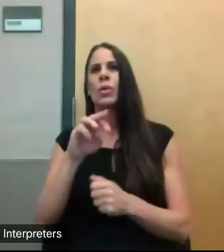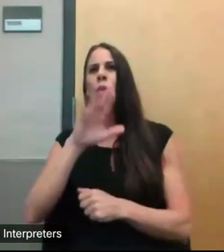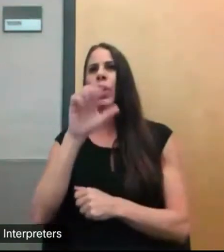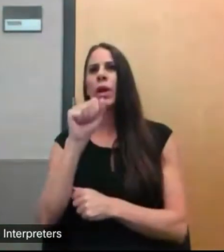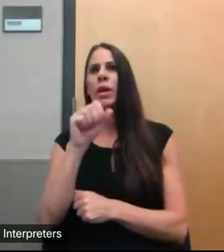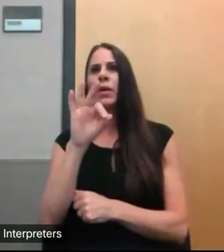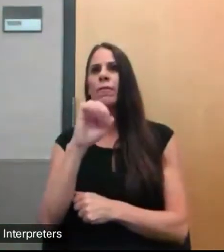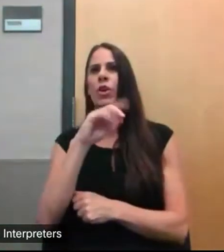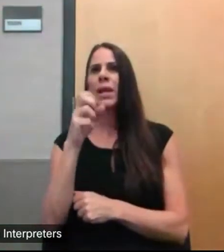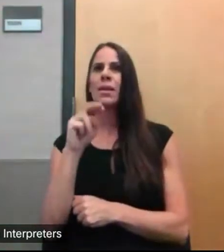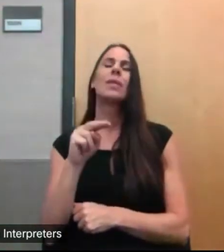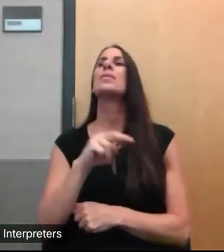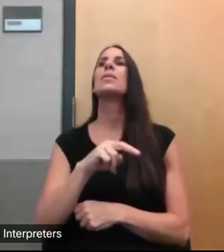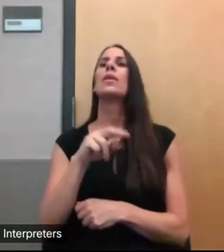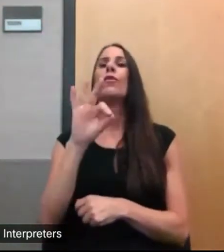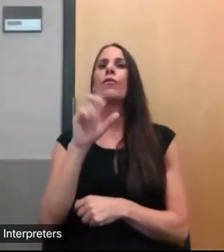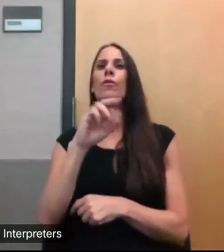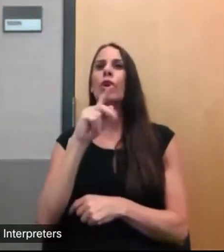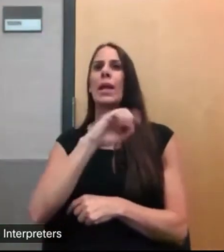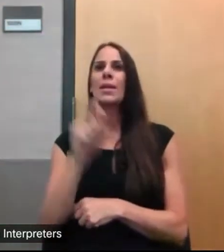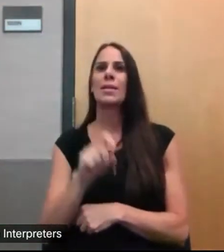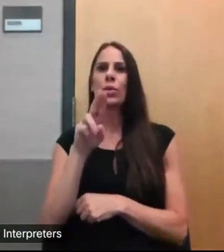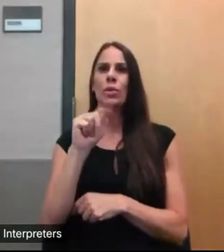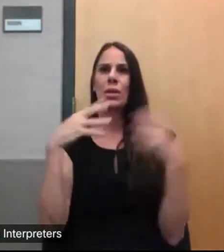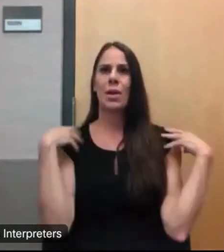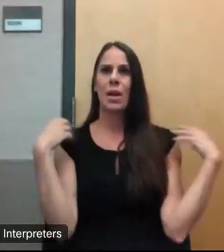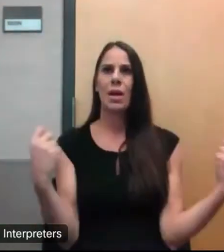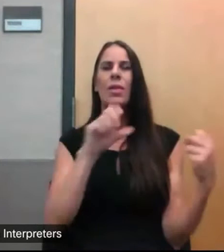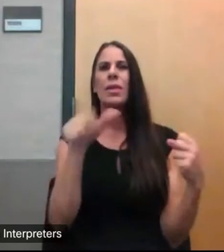Christine markum health and think about, hey, based on your previous experience. We're now